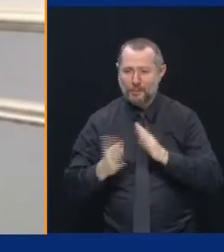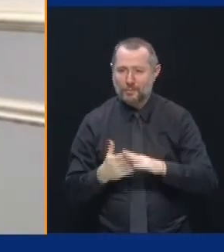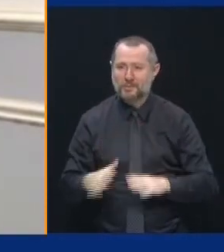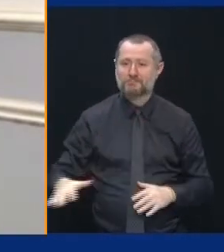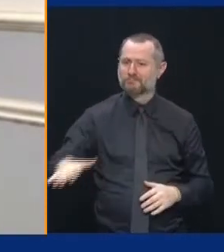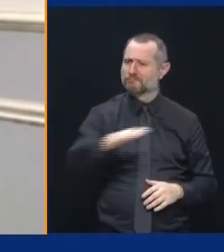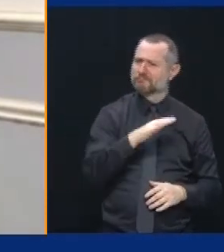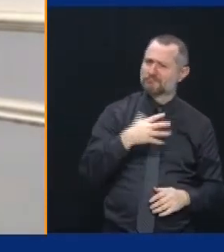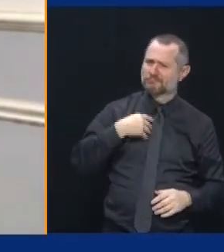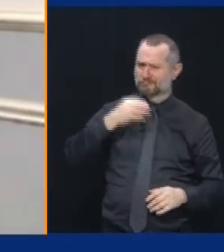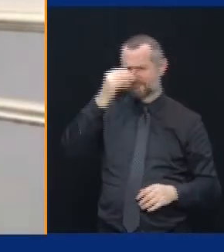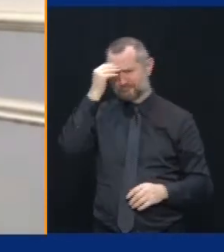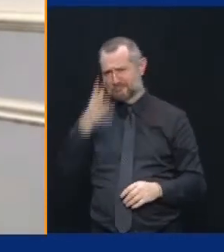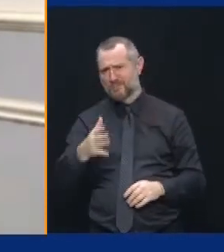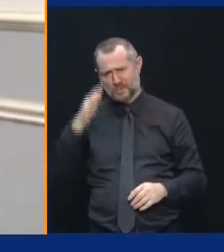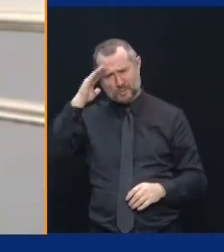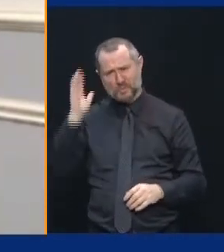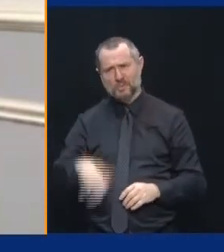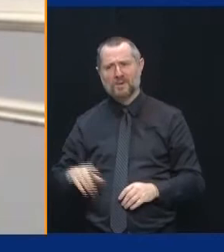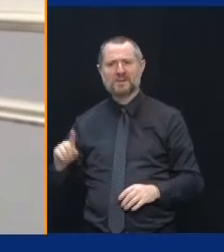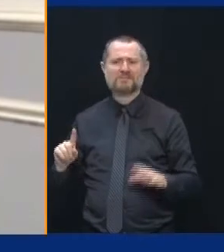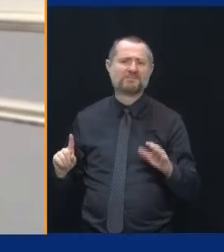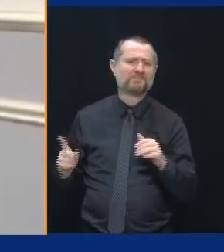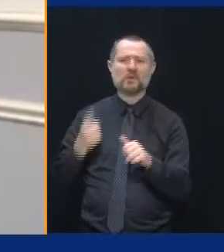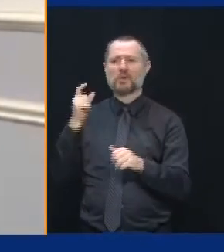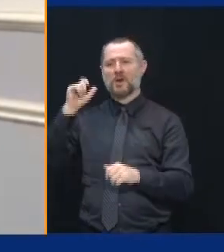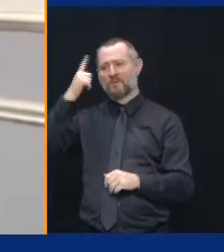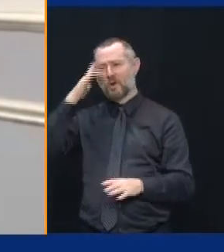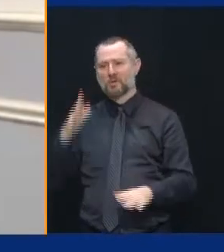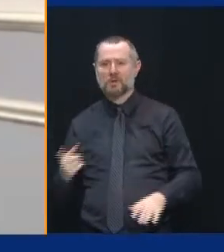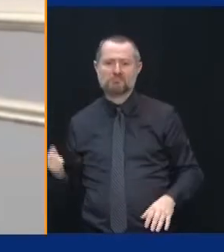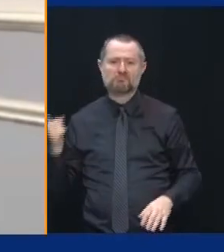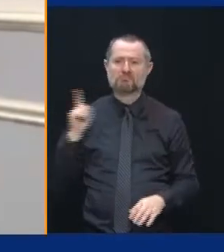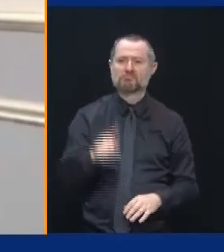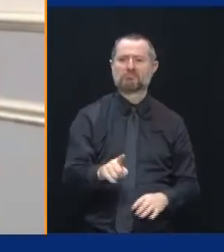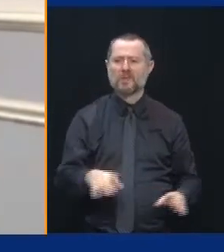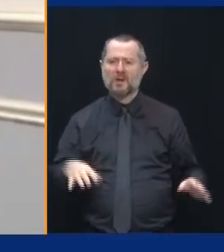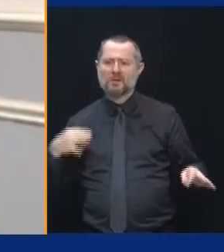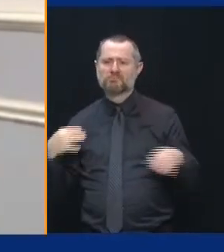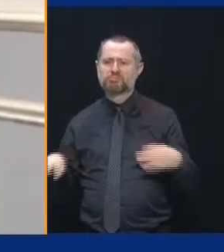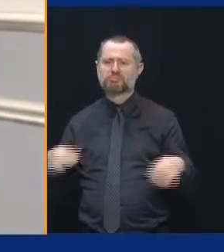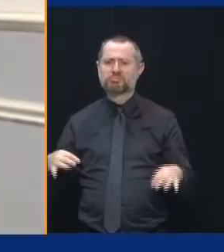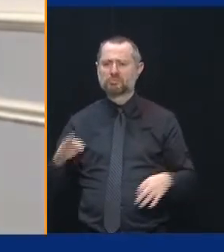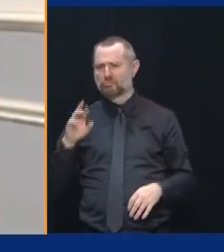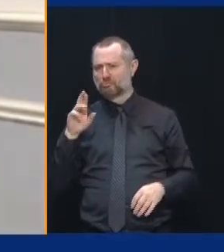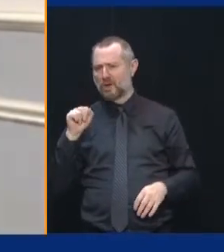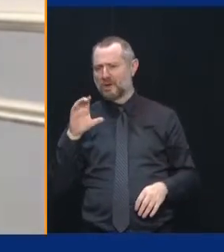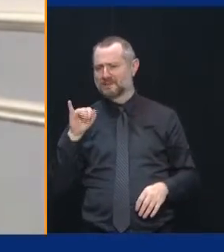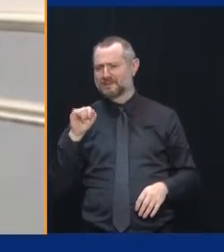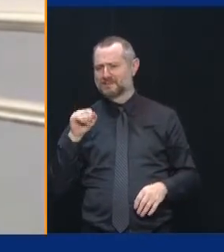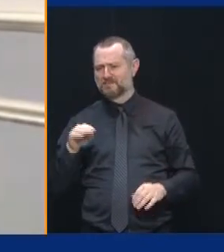AS WE BEGIN TO EDUCATE OUR MEMBERS AND WORK WITH COMMUNITIES, IT IS NOT LOST ON